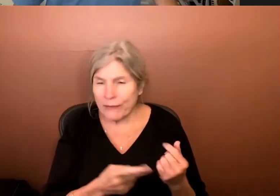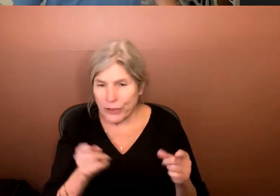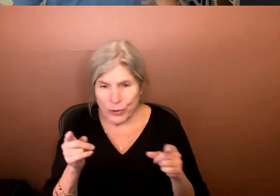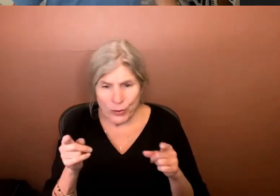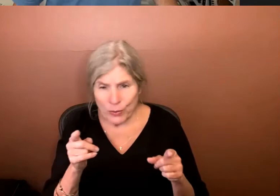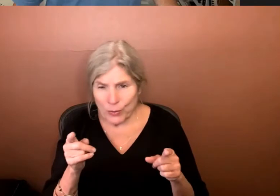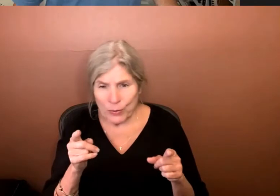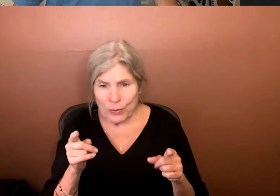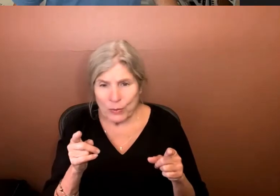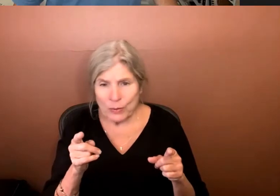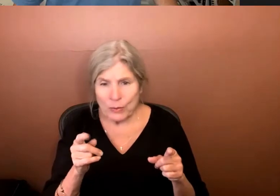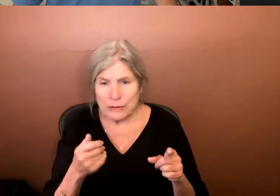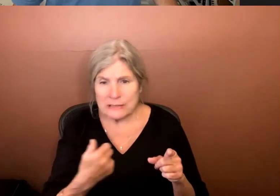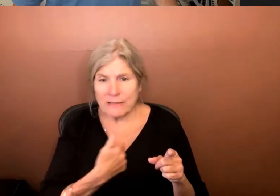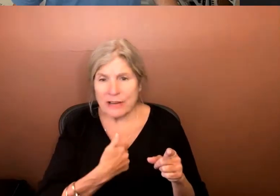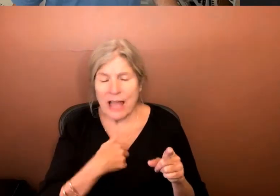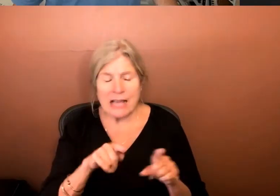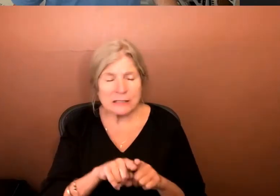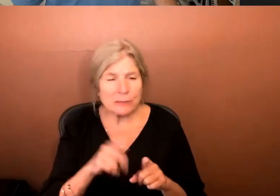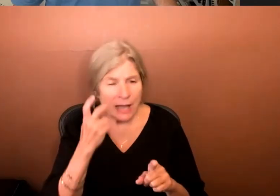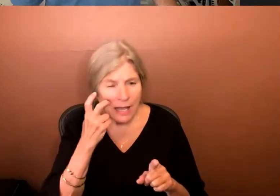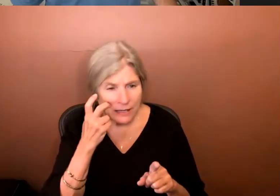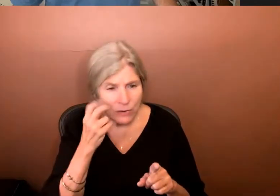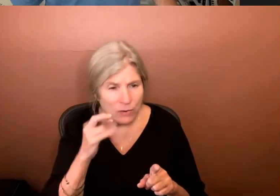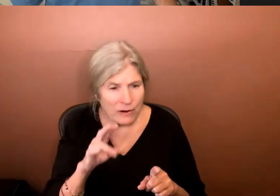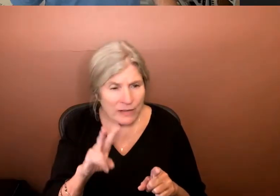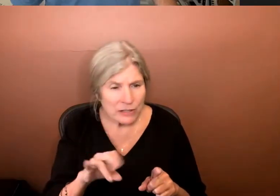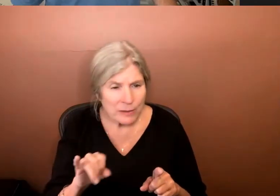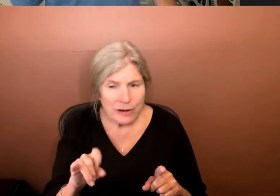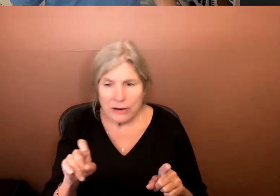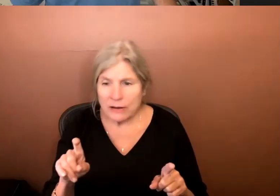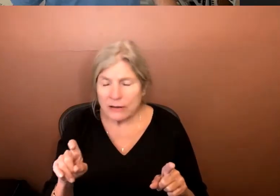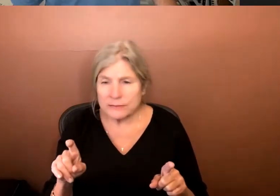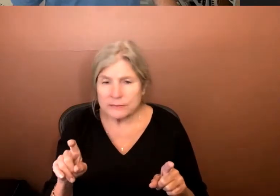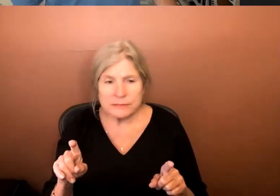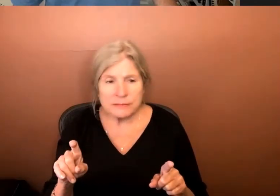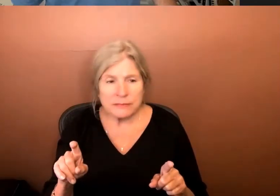identify as blind or visually impaired? Aaron Rodriguez: We do not. No